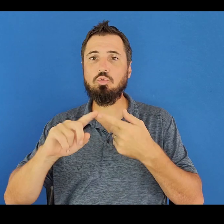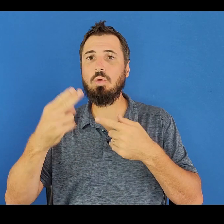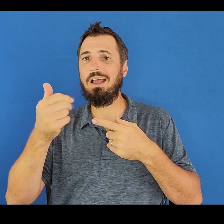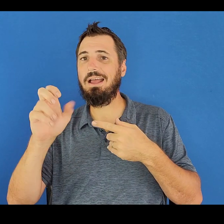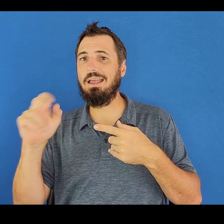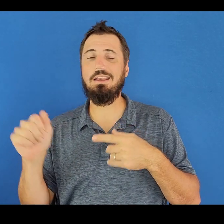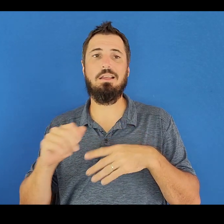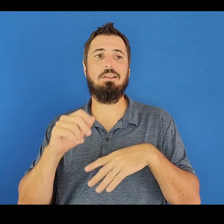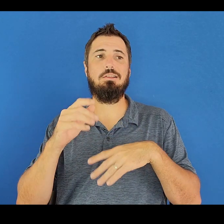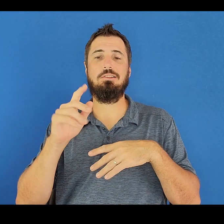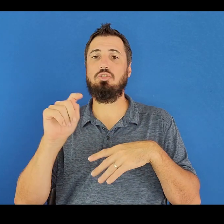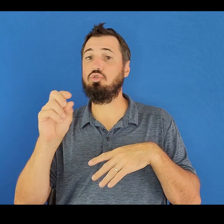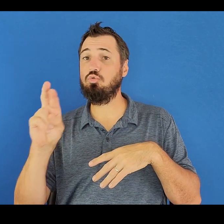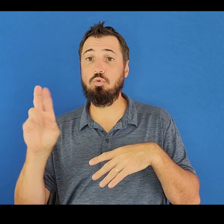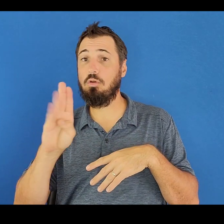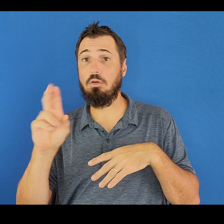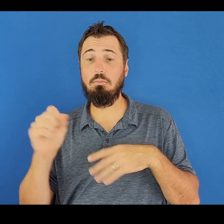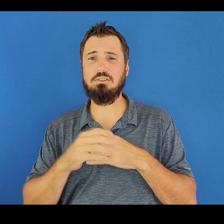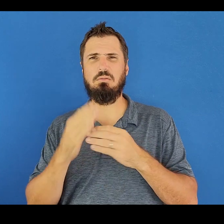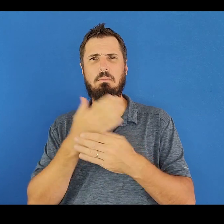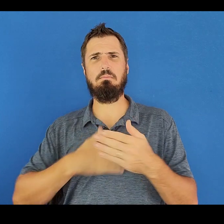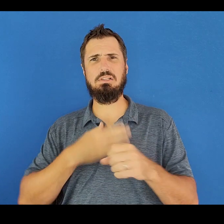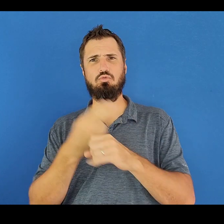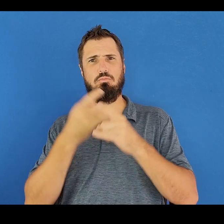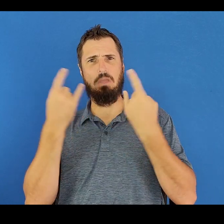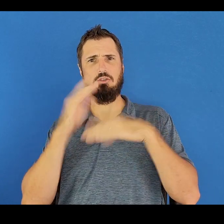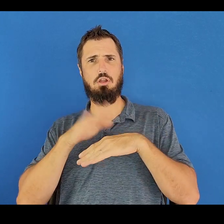on any other shuttles and tour buses. Please wear a mask on the bus.